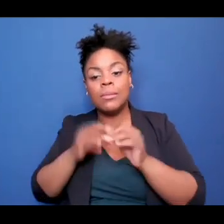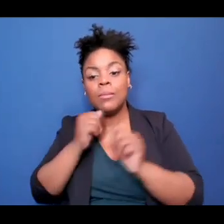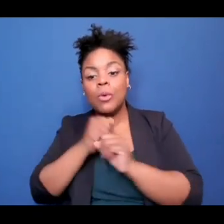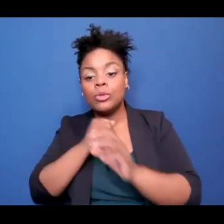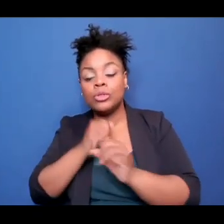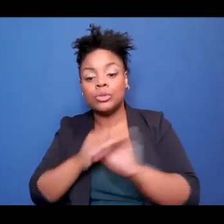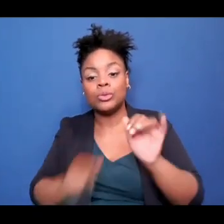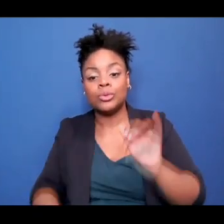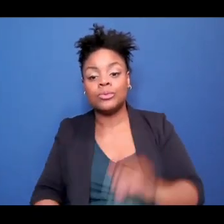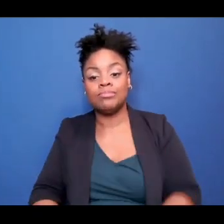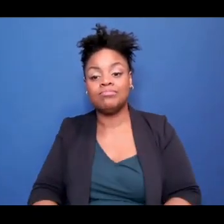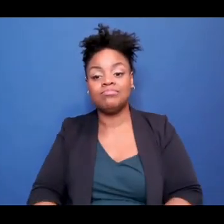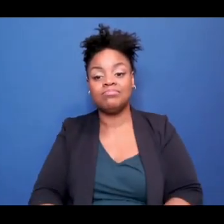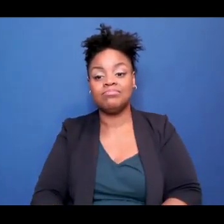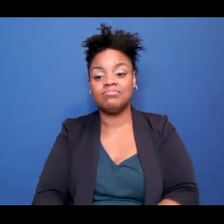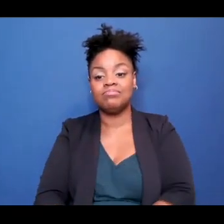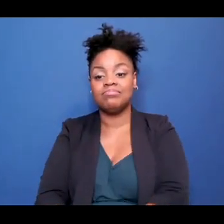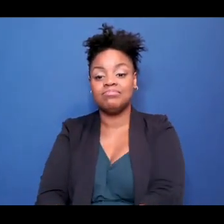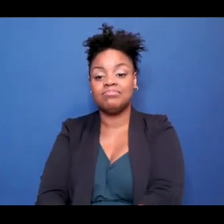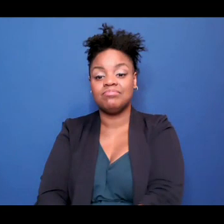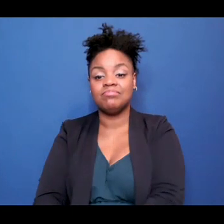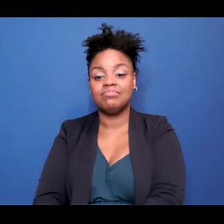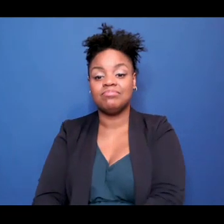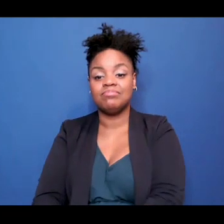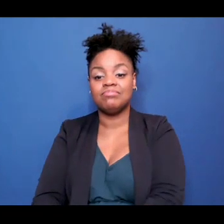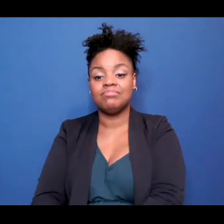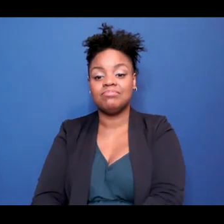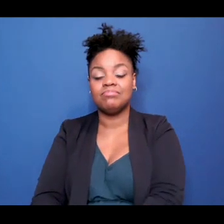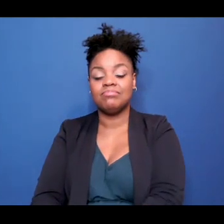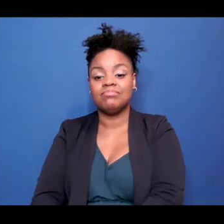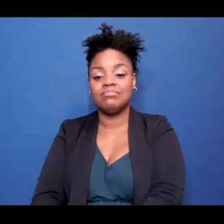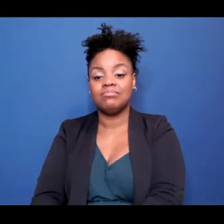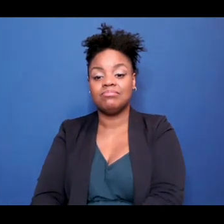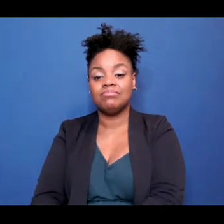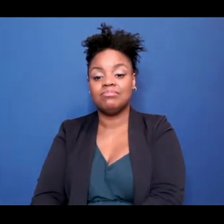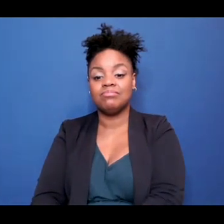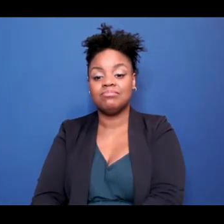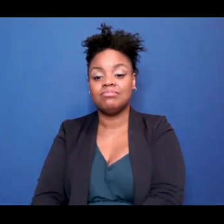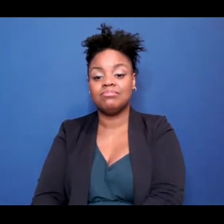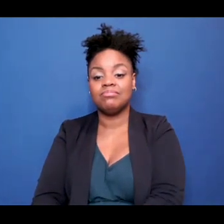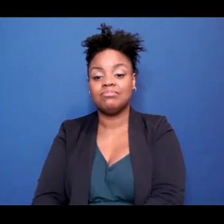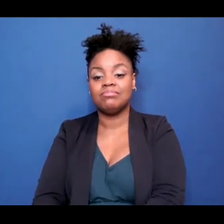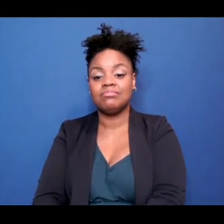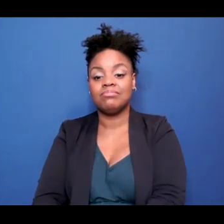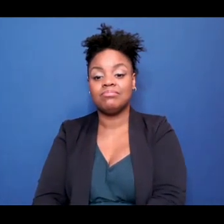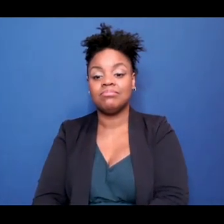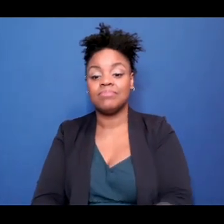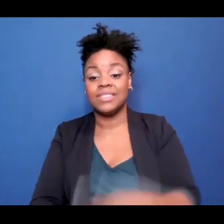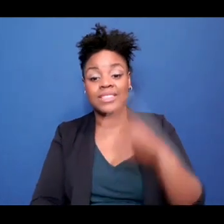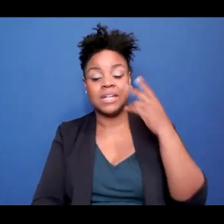MARKETING THEIR PRODUCTS. NEXT SLIDE.